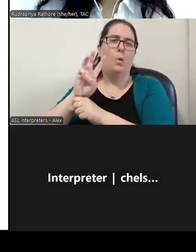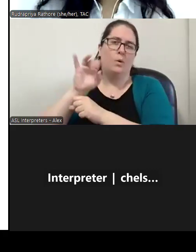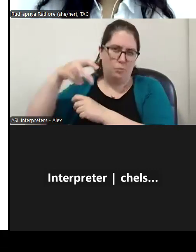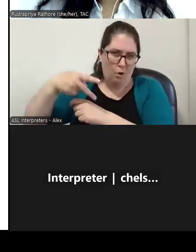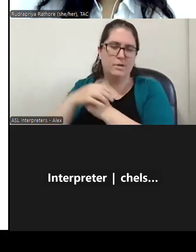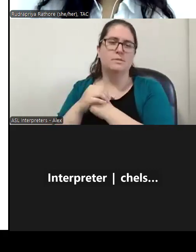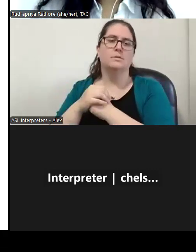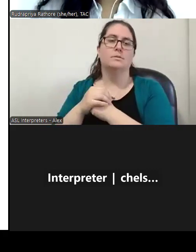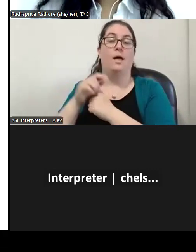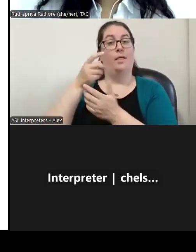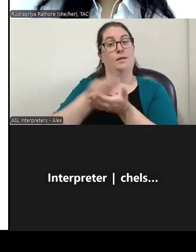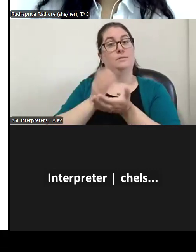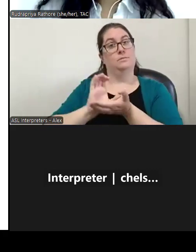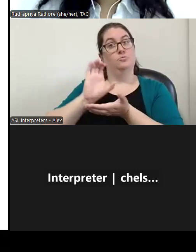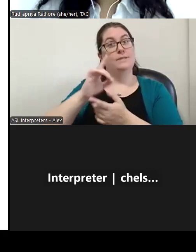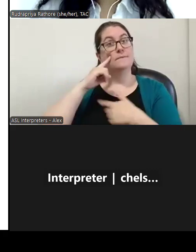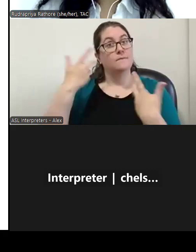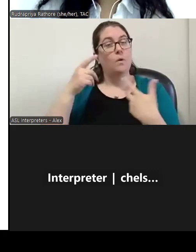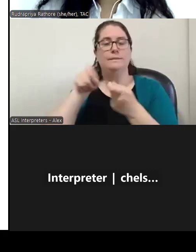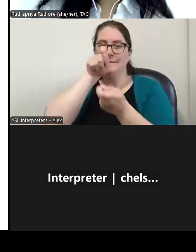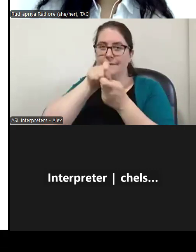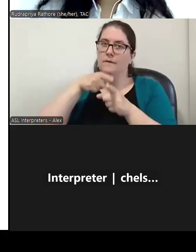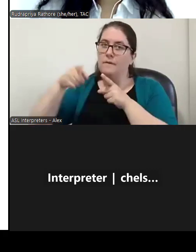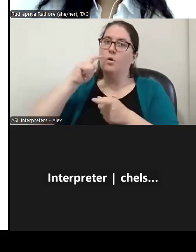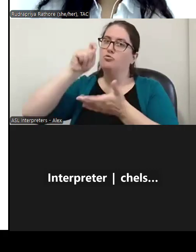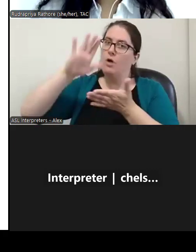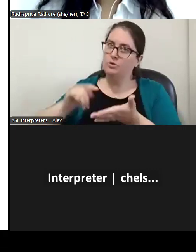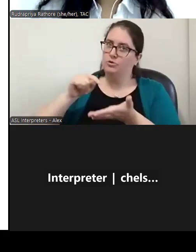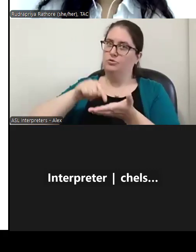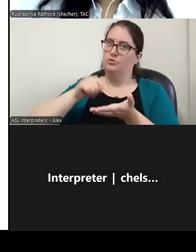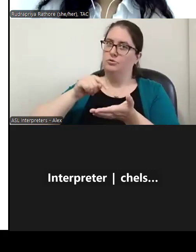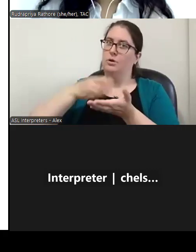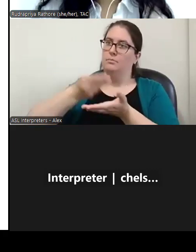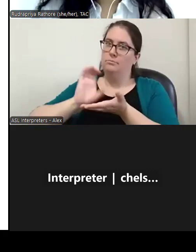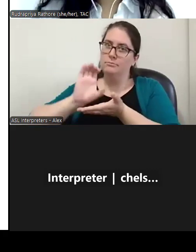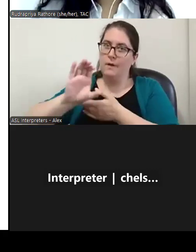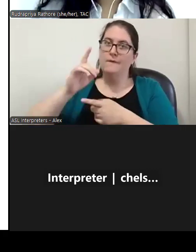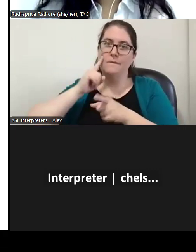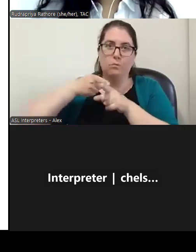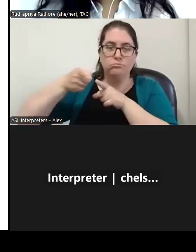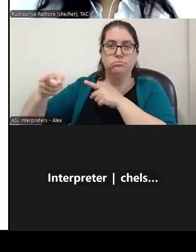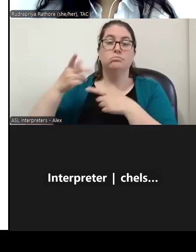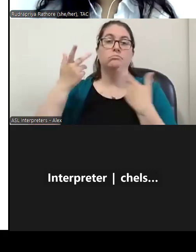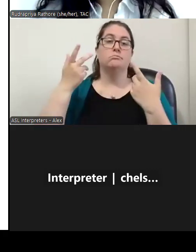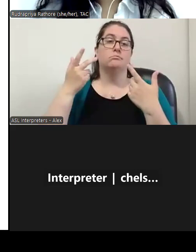this grant is specifically for writers to get funding for projects in the genres of fiction